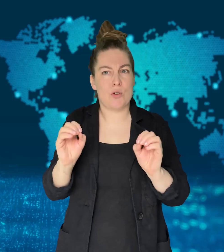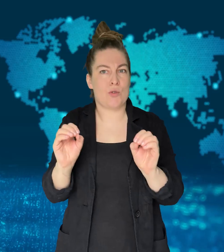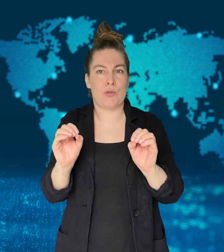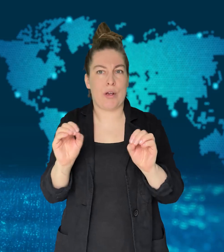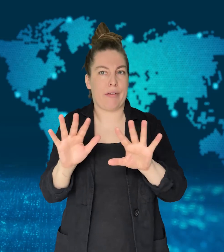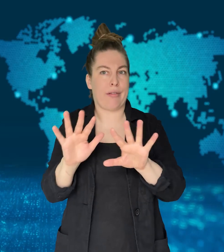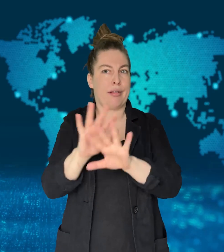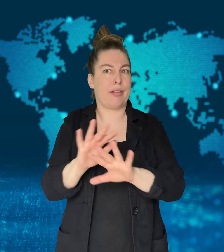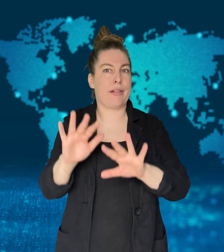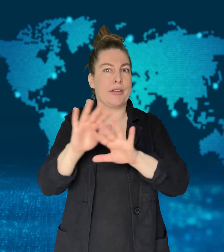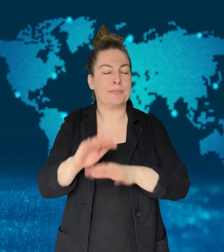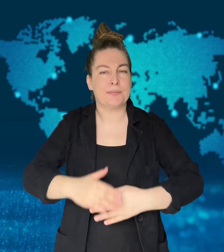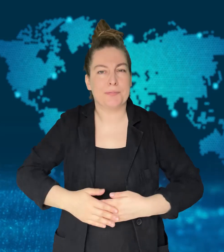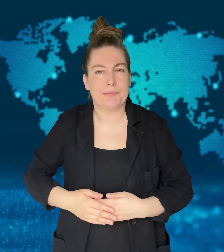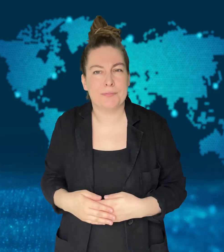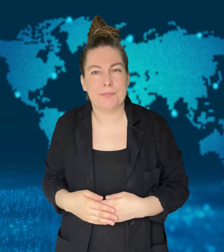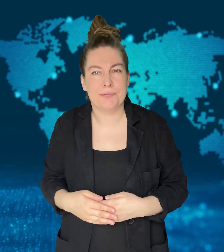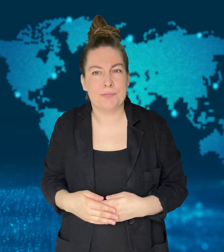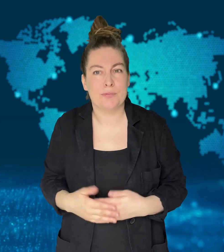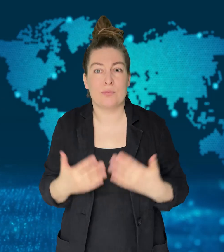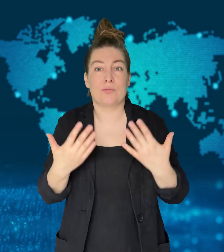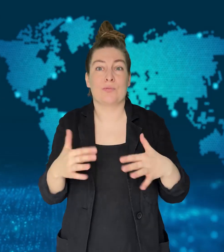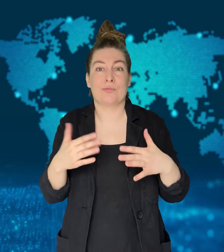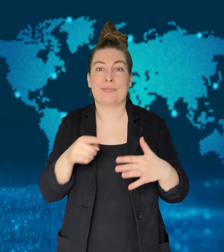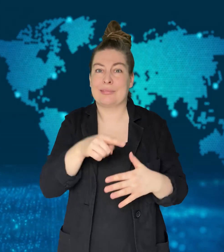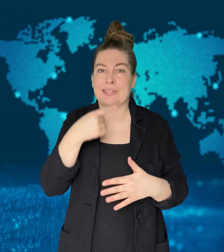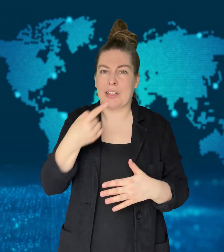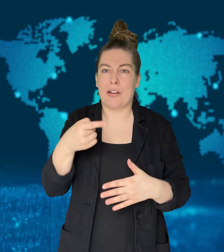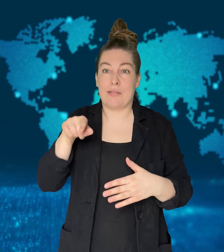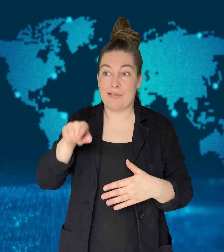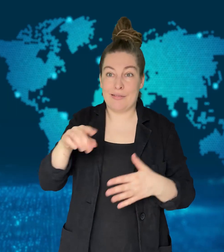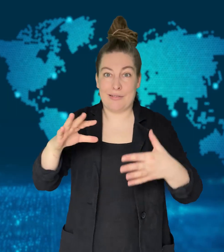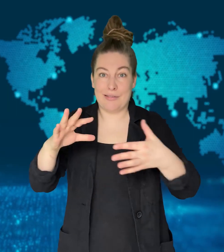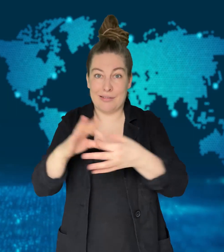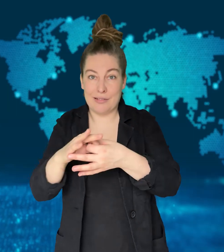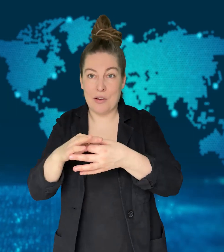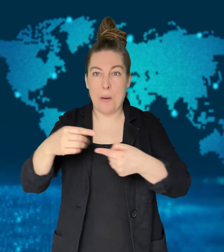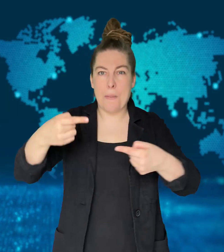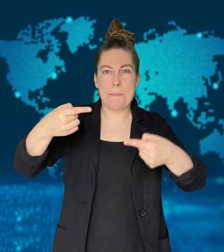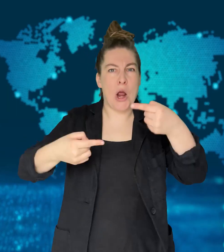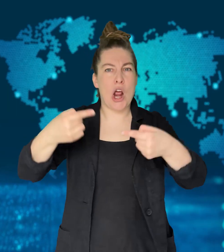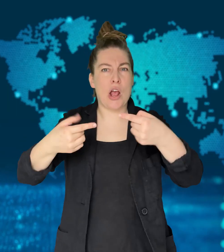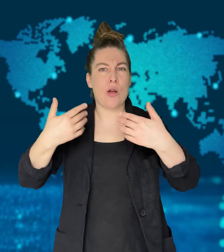and protests were "the easy way of provoking